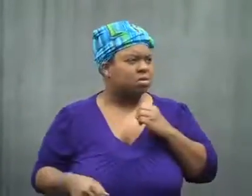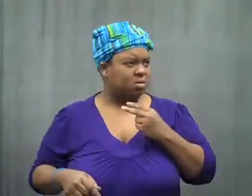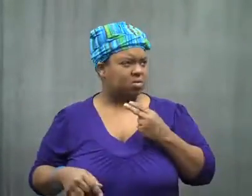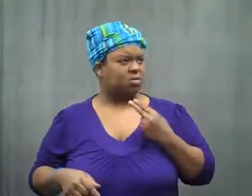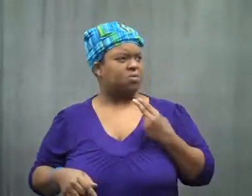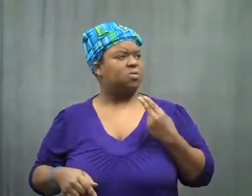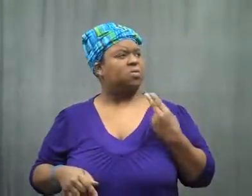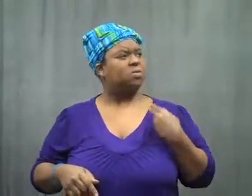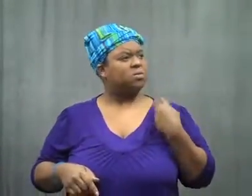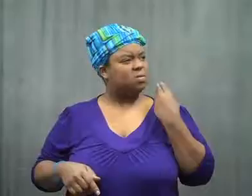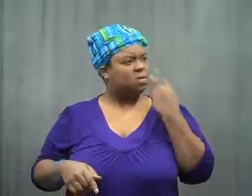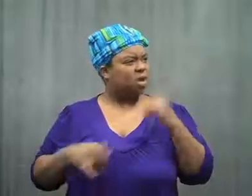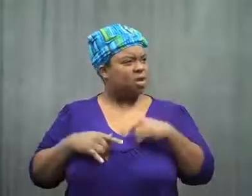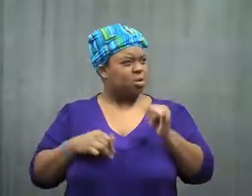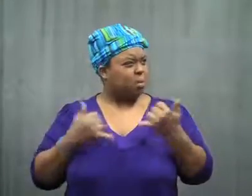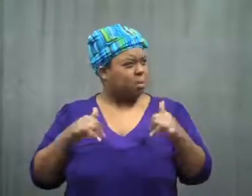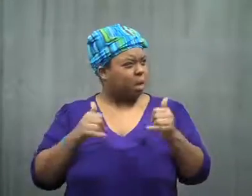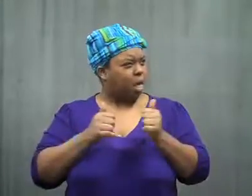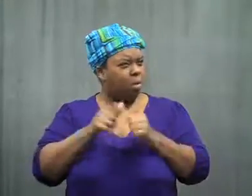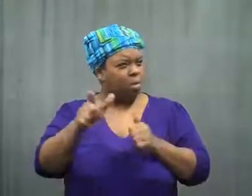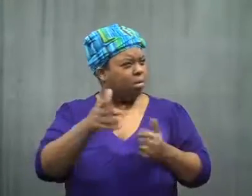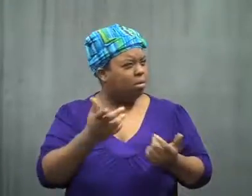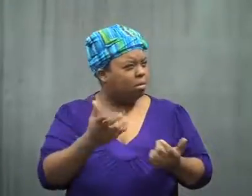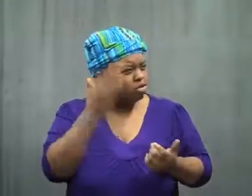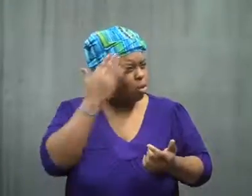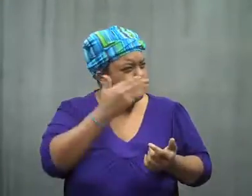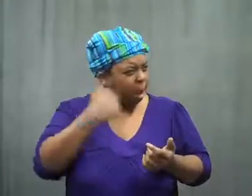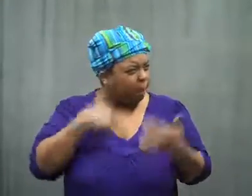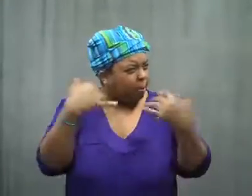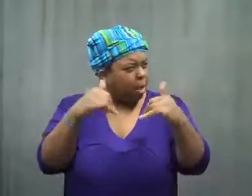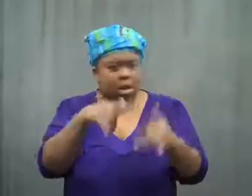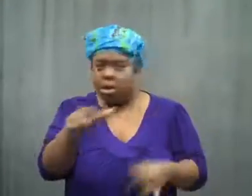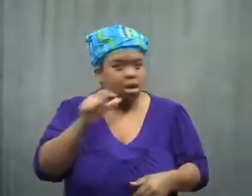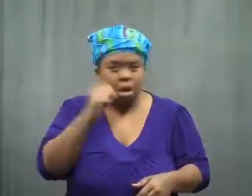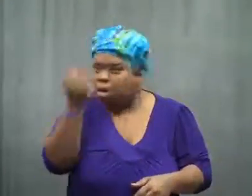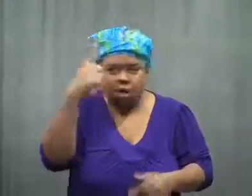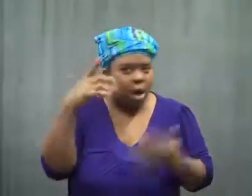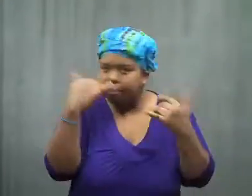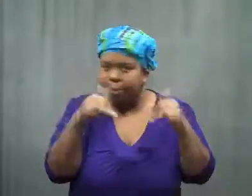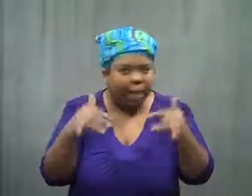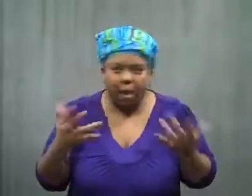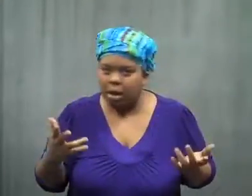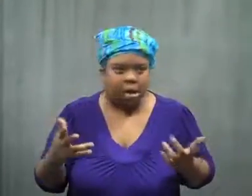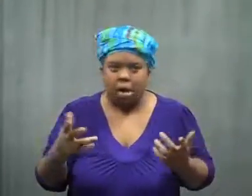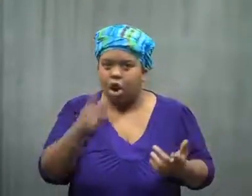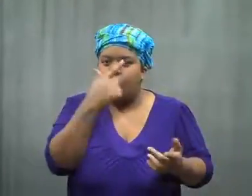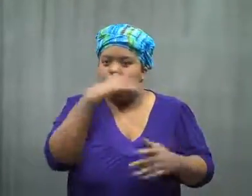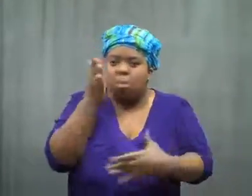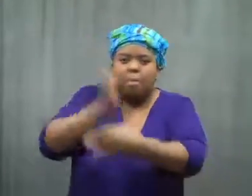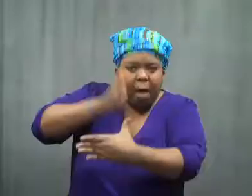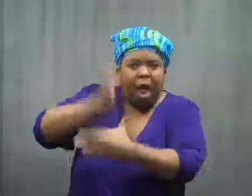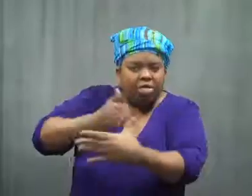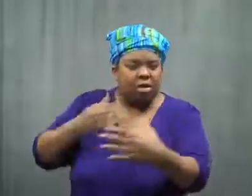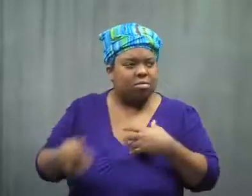I said, "But I was playing with it, it should know I was just playing!" She said, "It doesn't understand that, it just thought you were bothering it!"